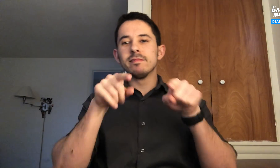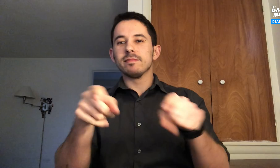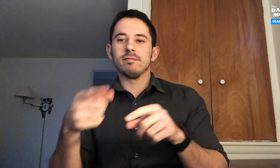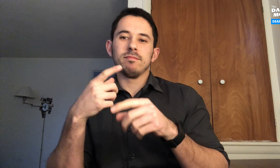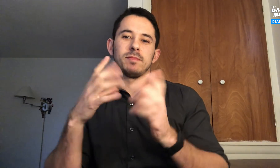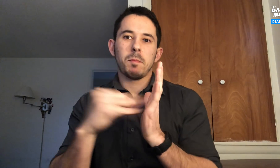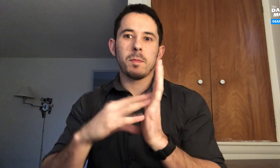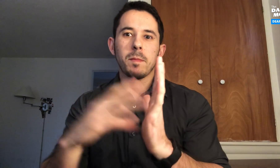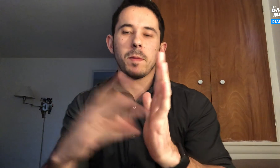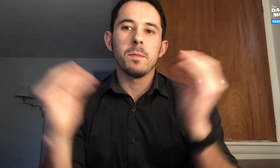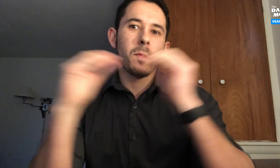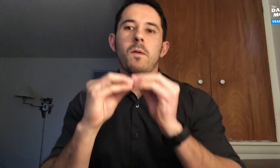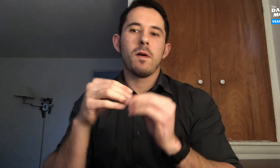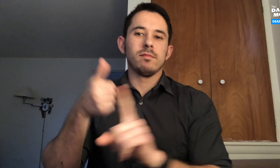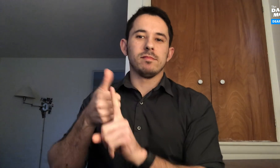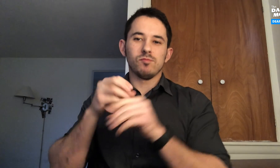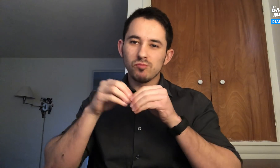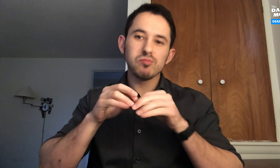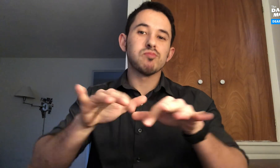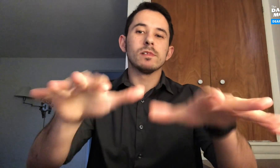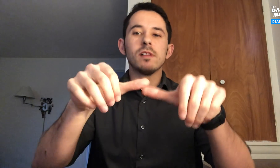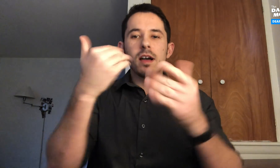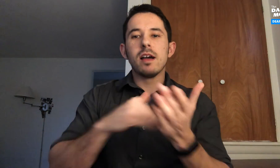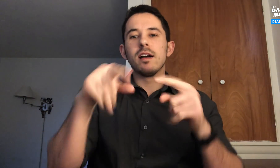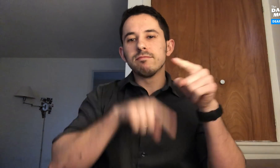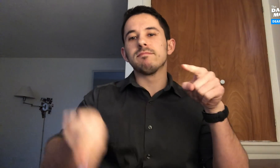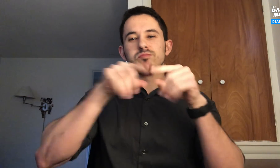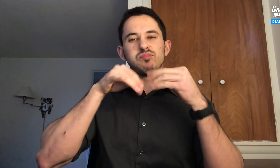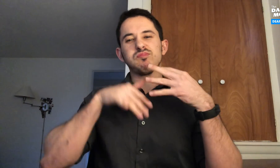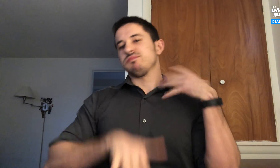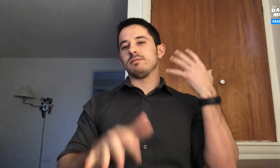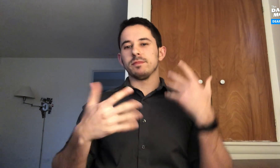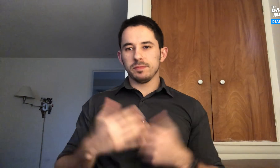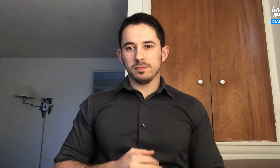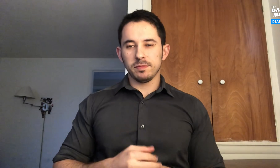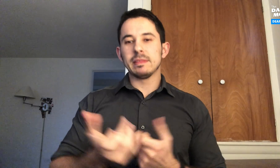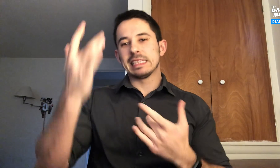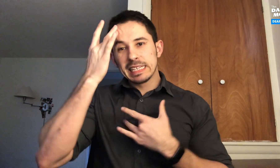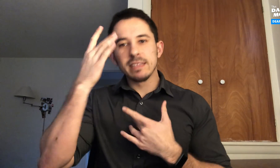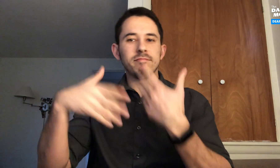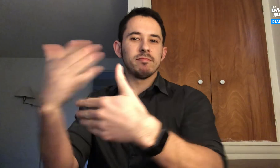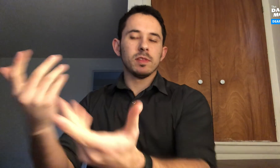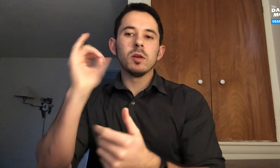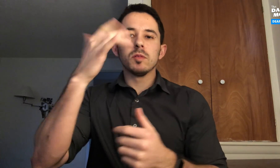It’s the same concept as copying more of itself to spread and enter other cells. That cycle repeats throughout the body.